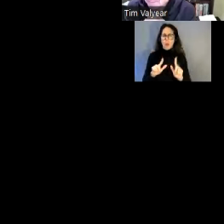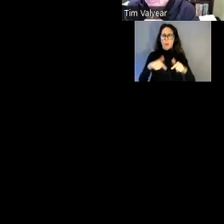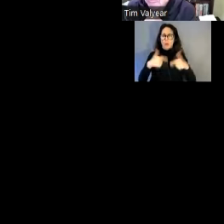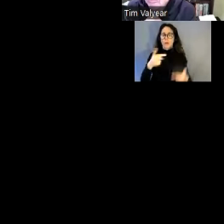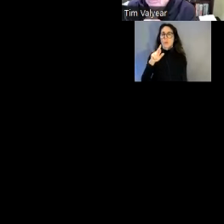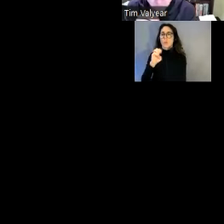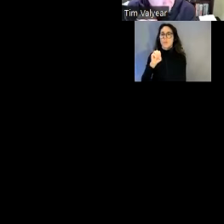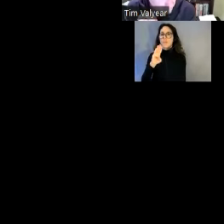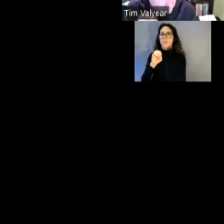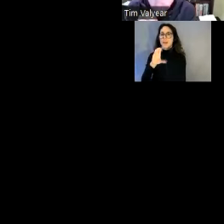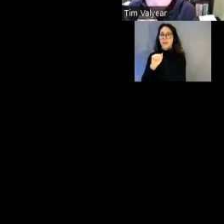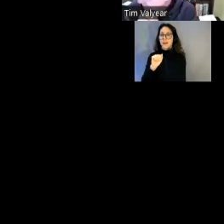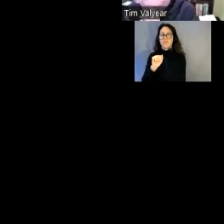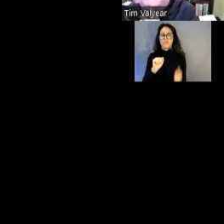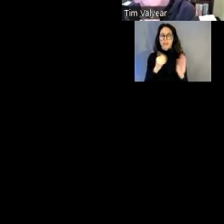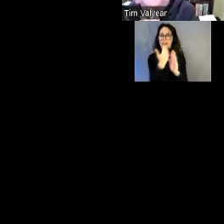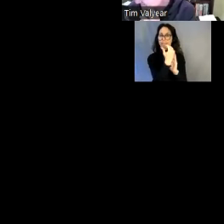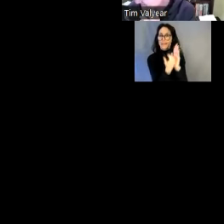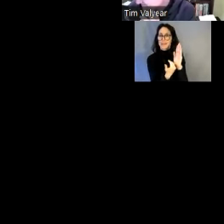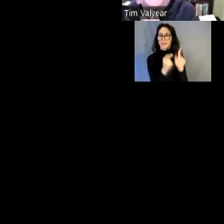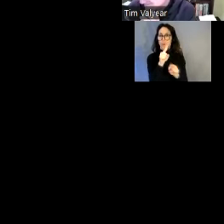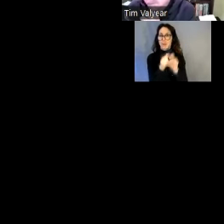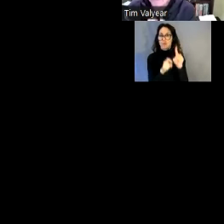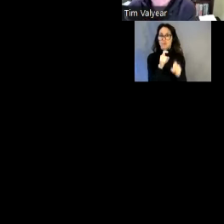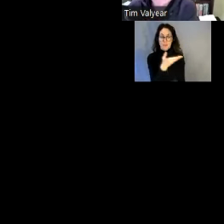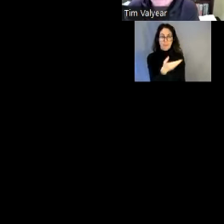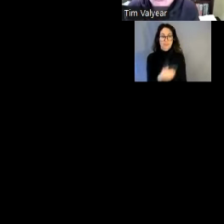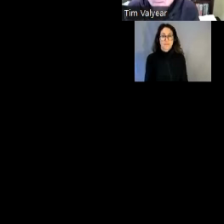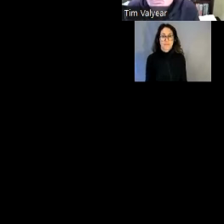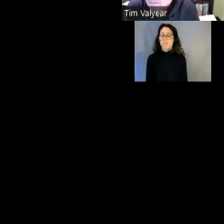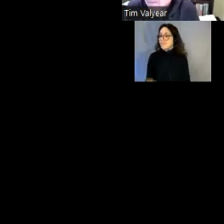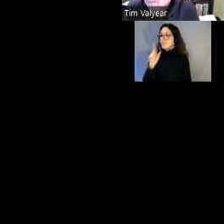will do the Q and A with the questions when people